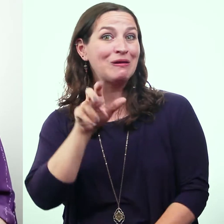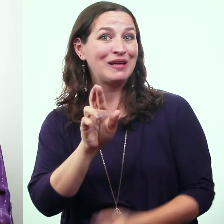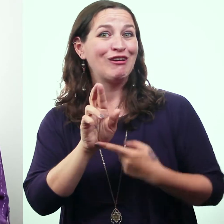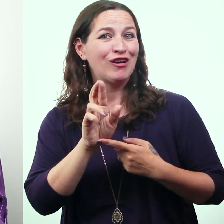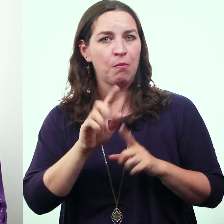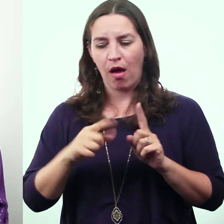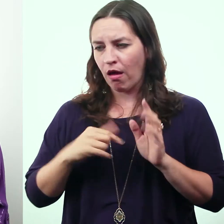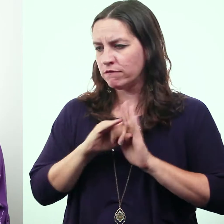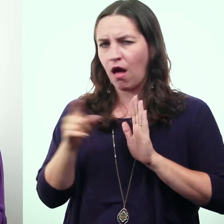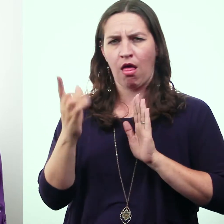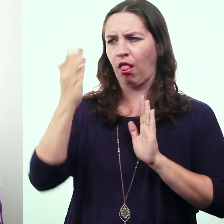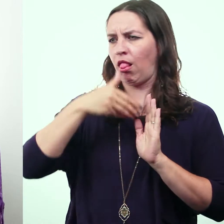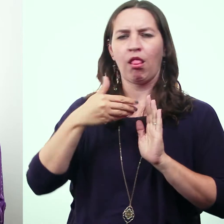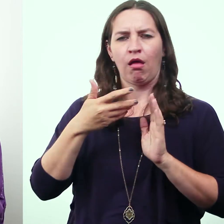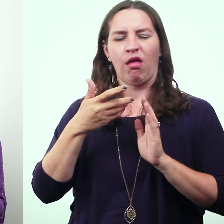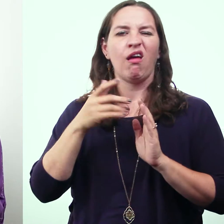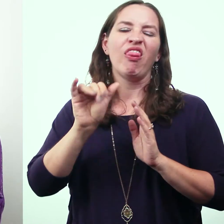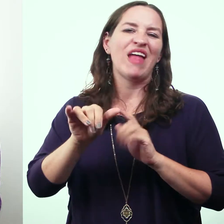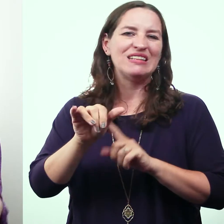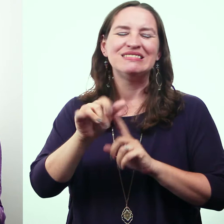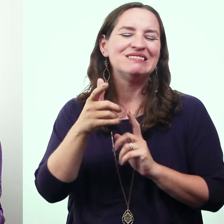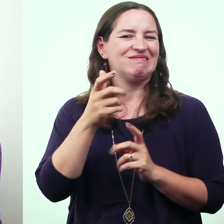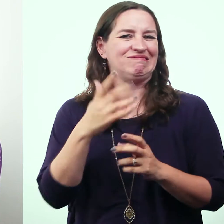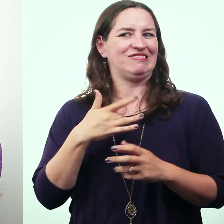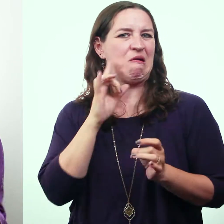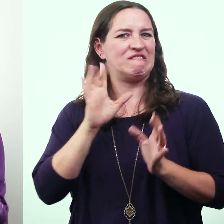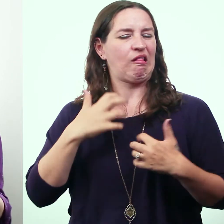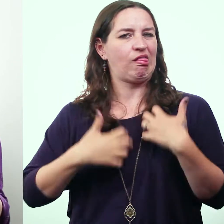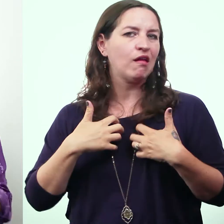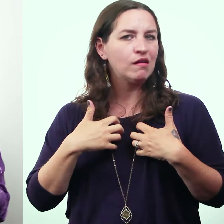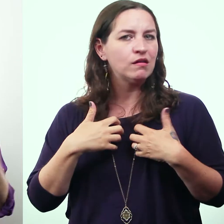and that feels really terrible. So we don't really use that term anymore. We don't really